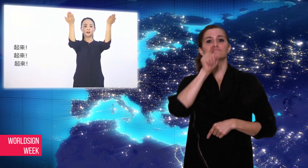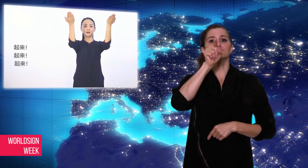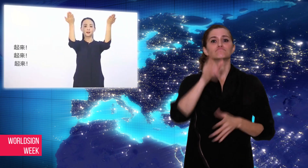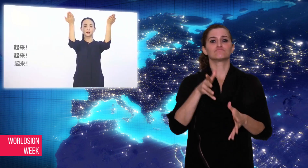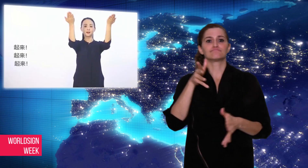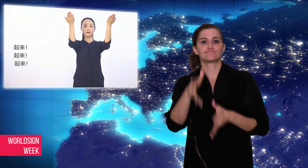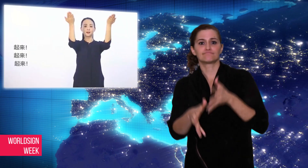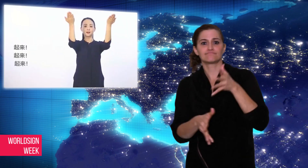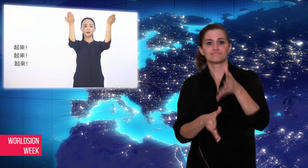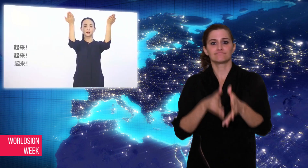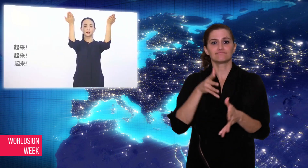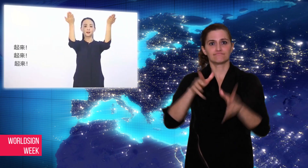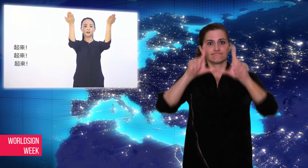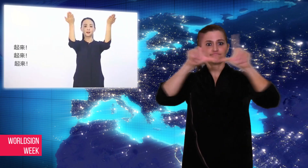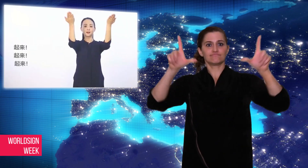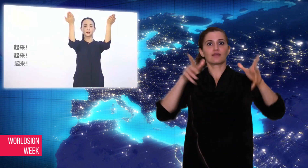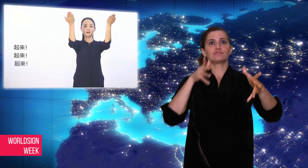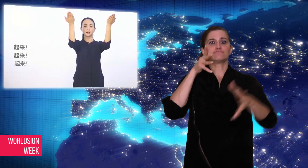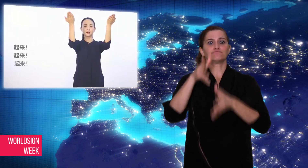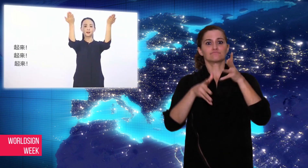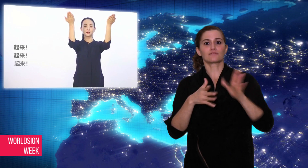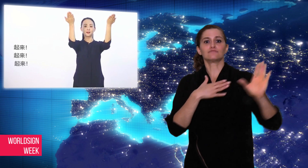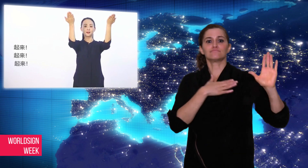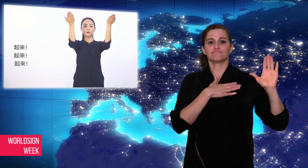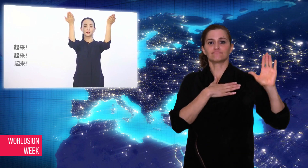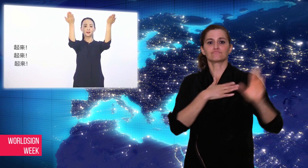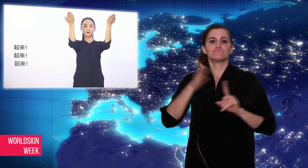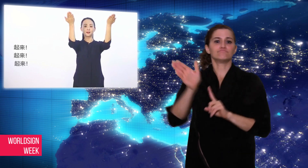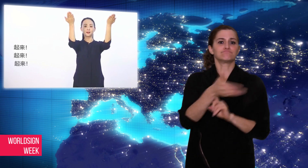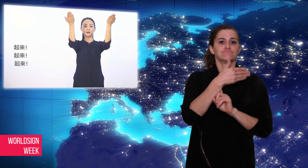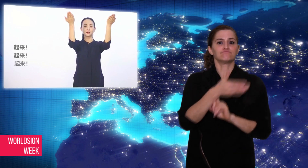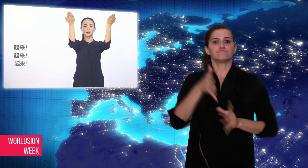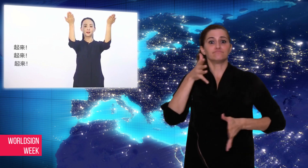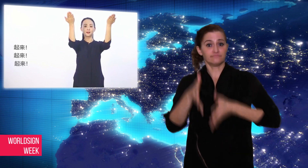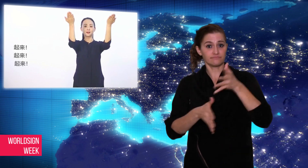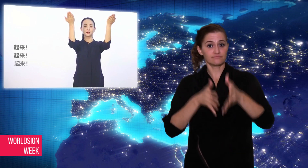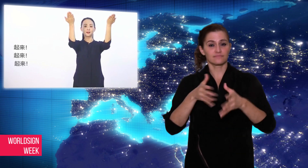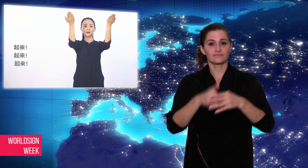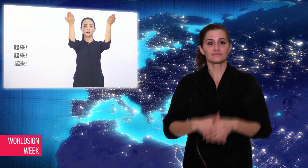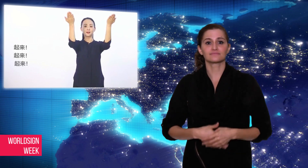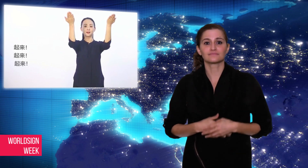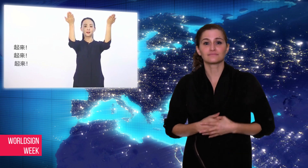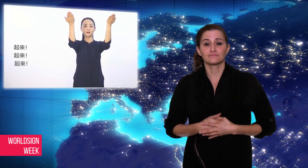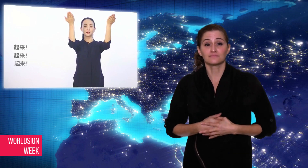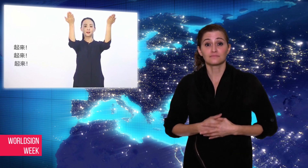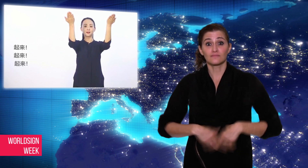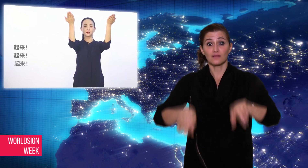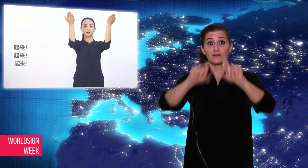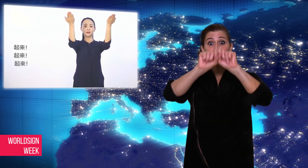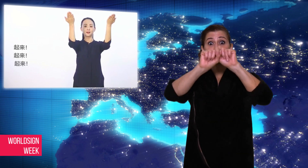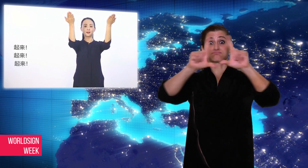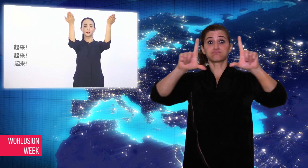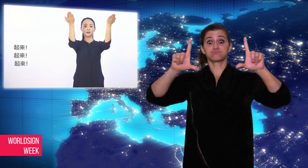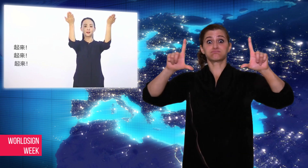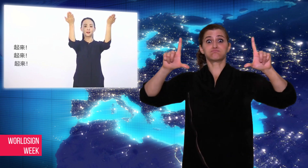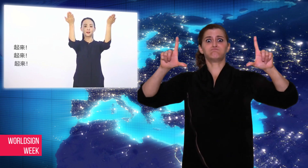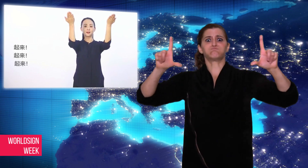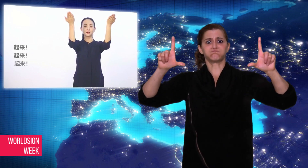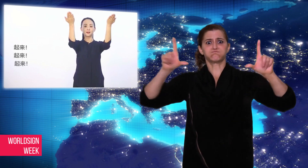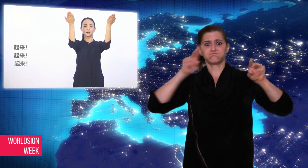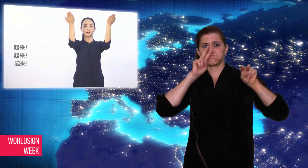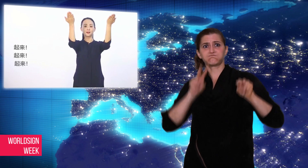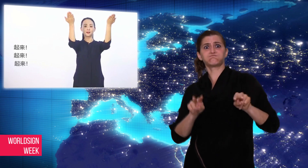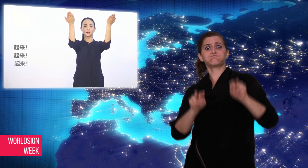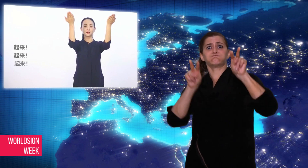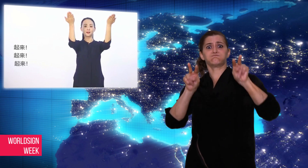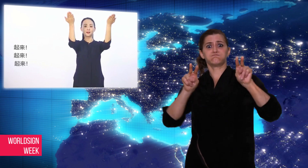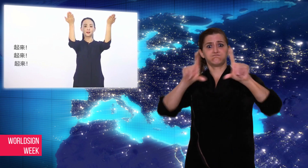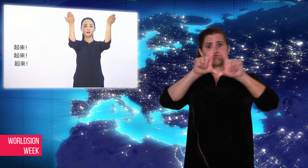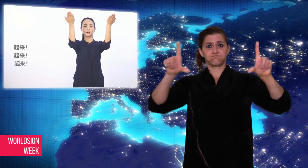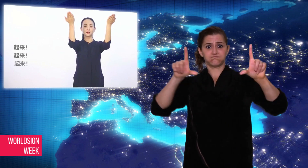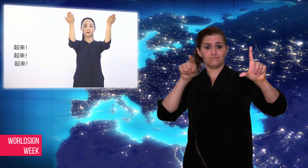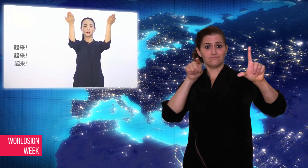screen. The signs shown on the screen